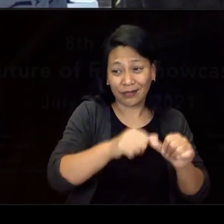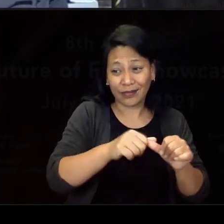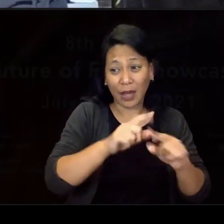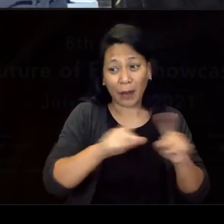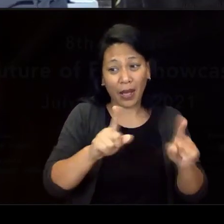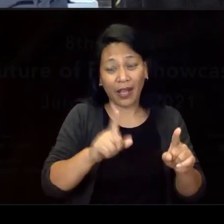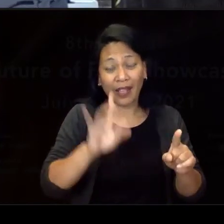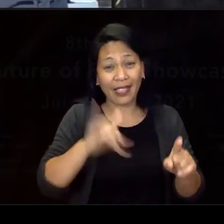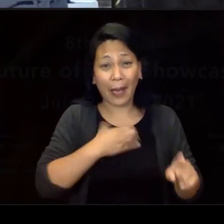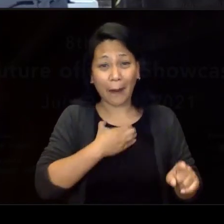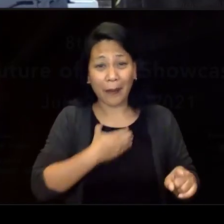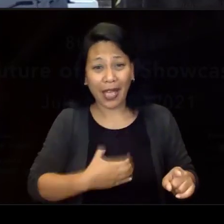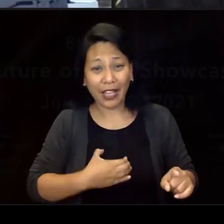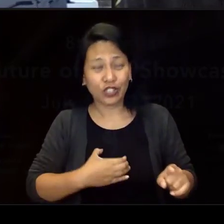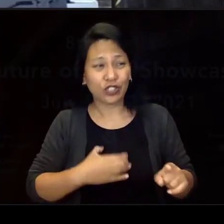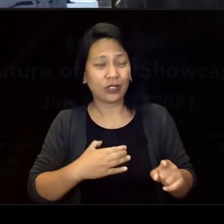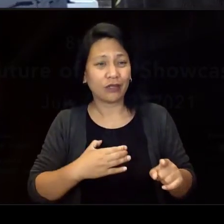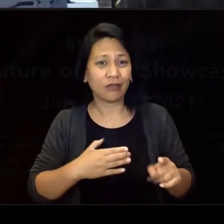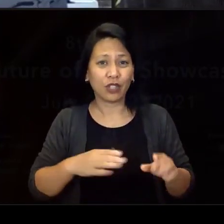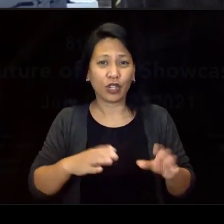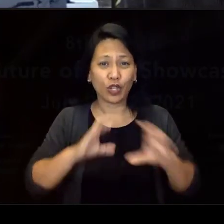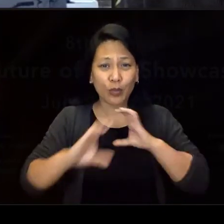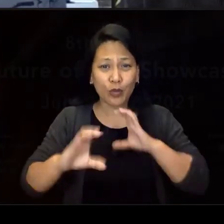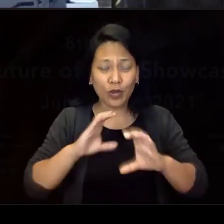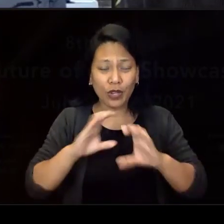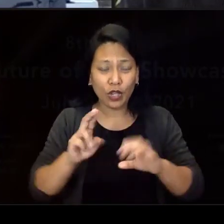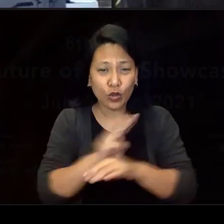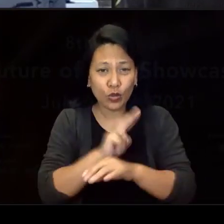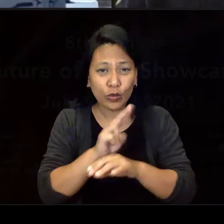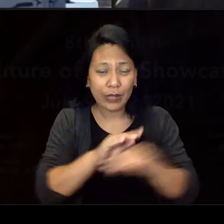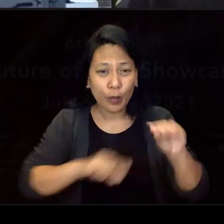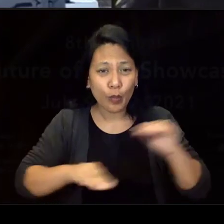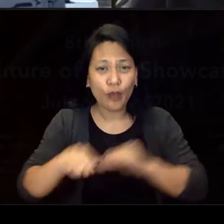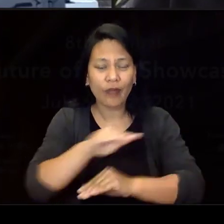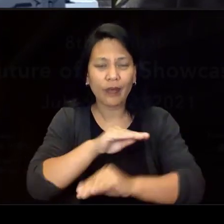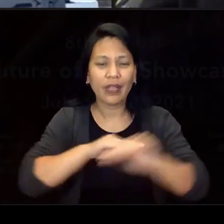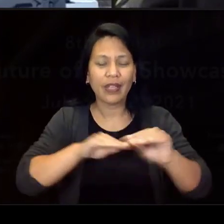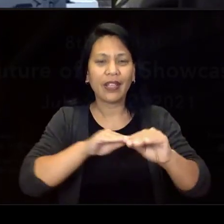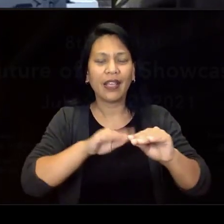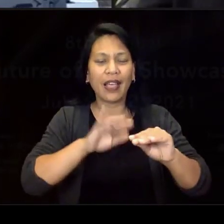communicating through movement and then bringing me into film and TV.